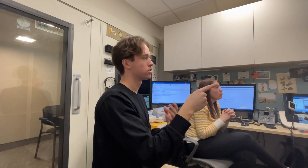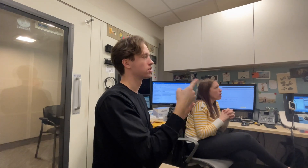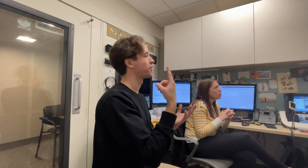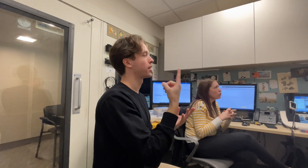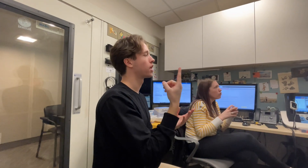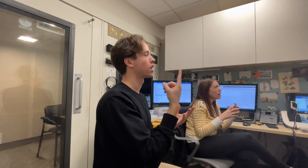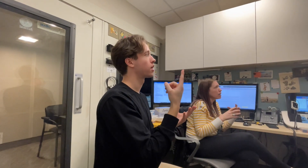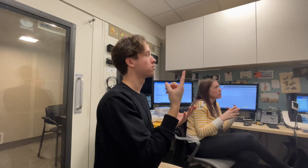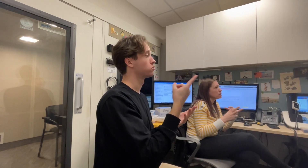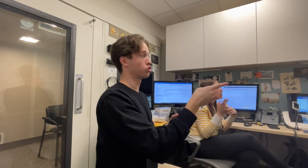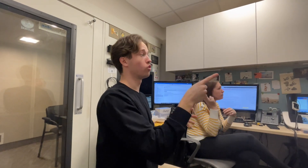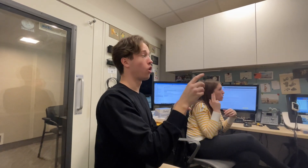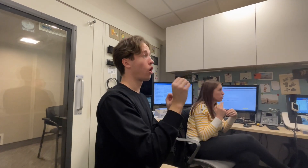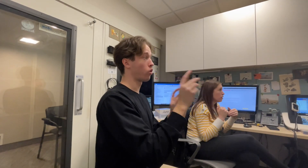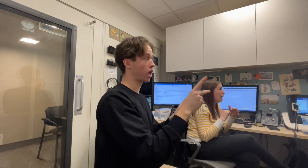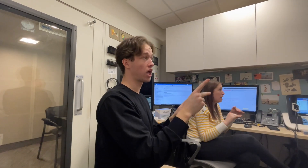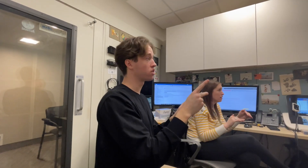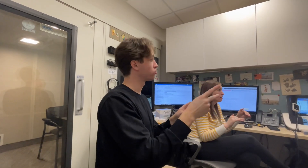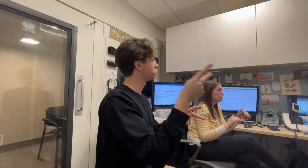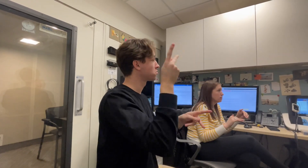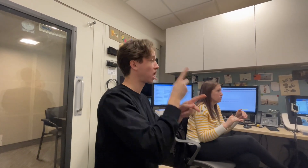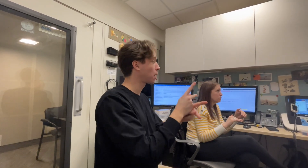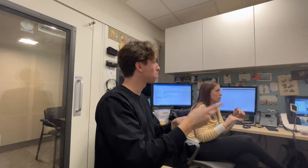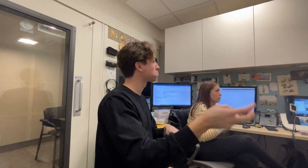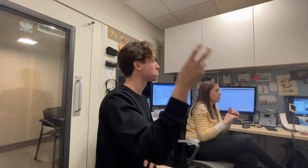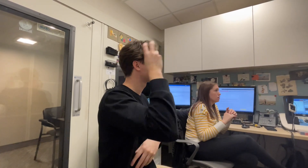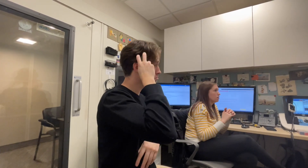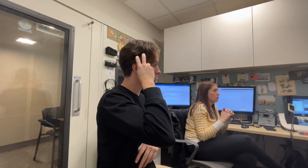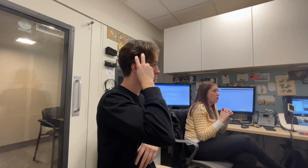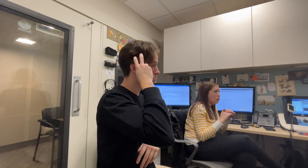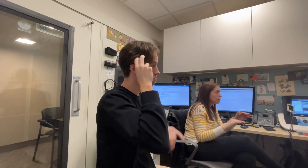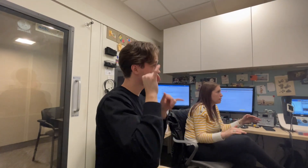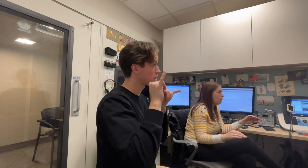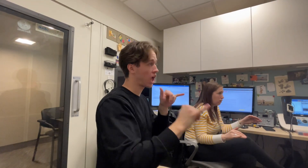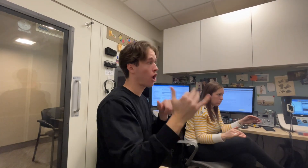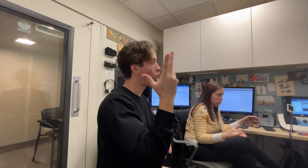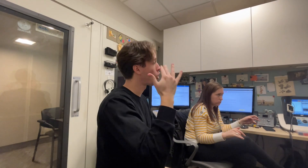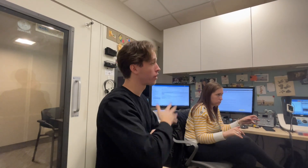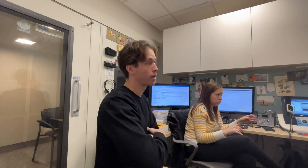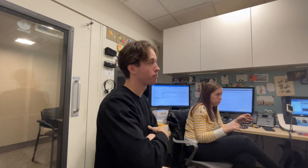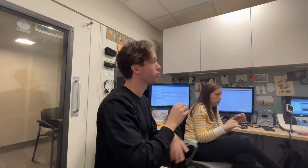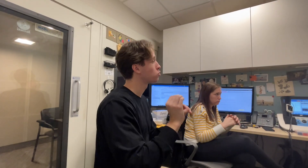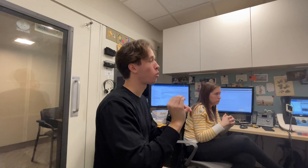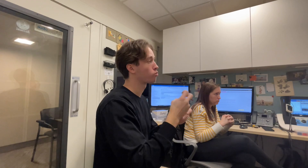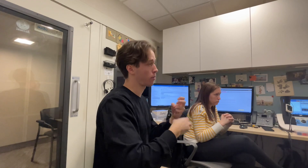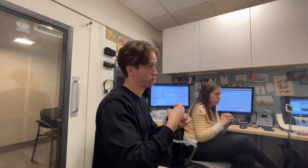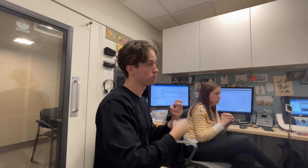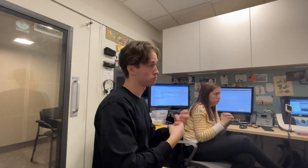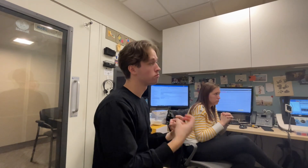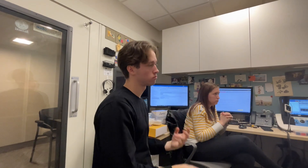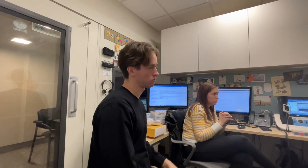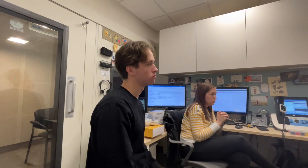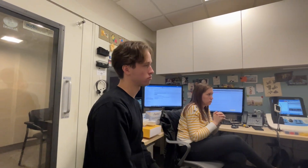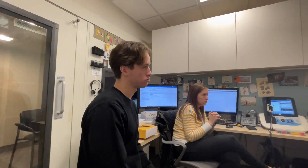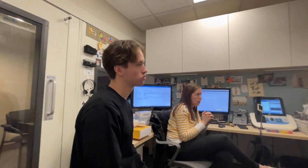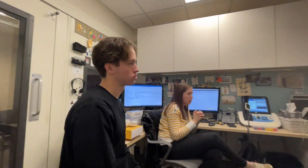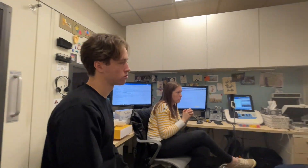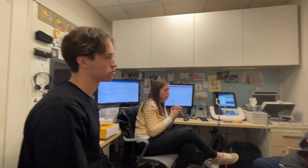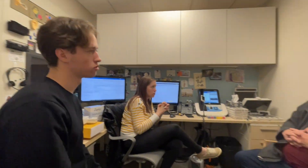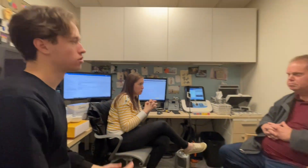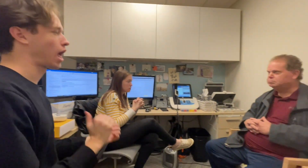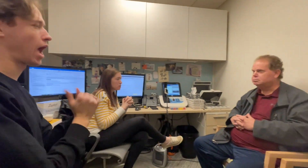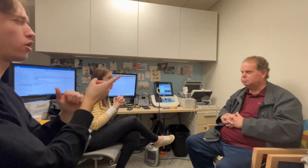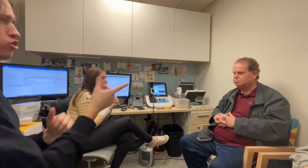where you're okay to leave it on your head all day long so how do you feel is this something